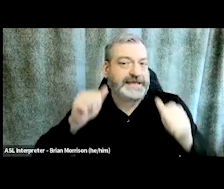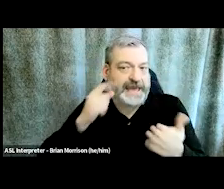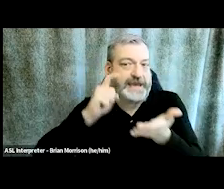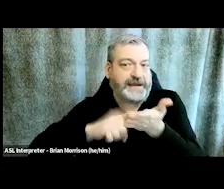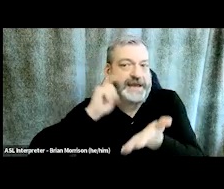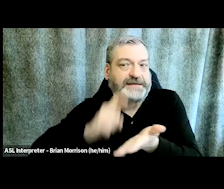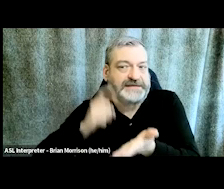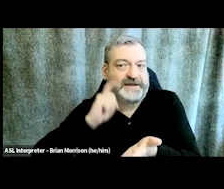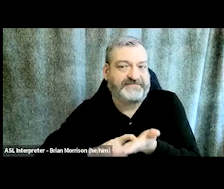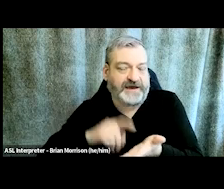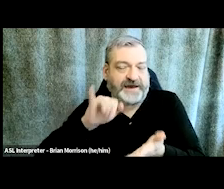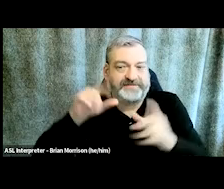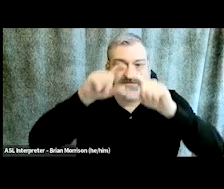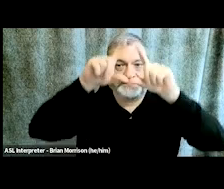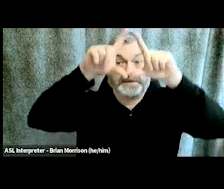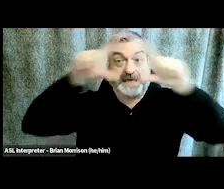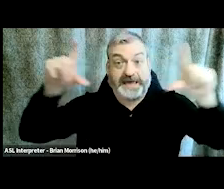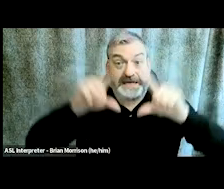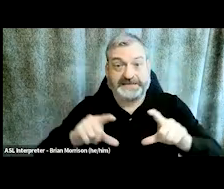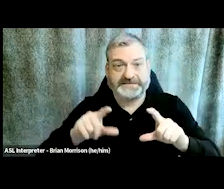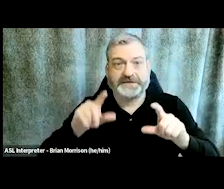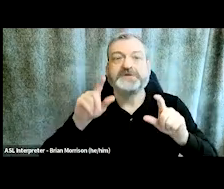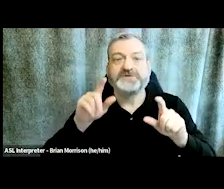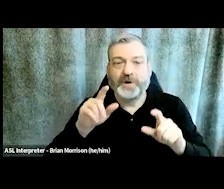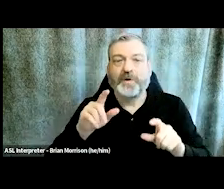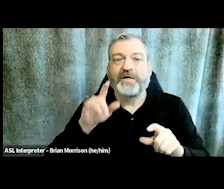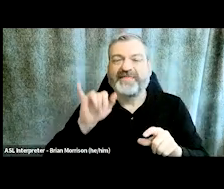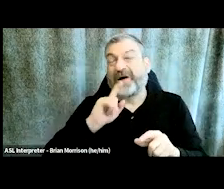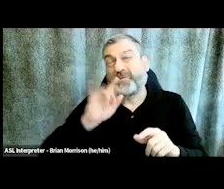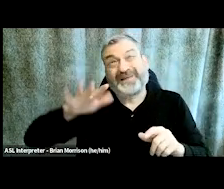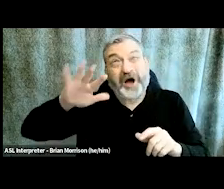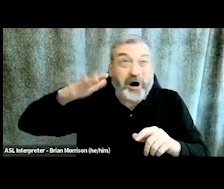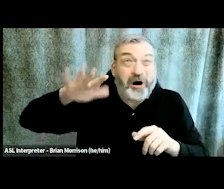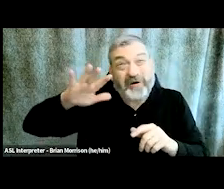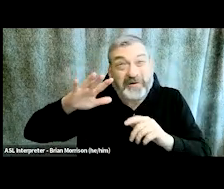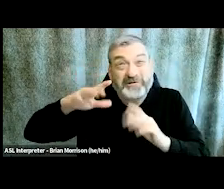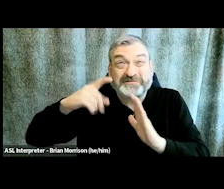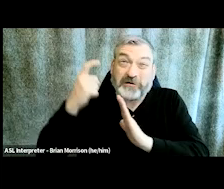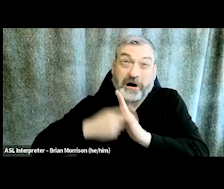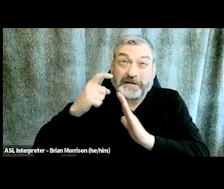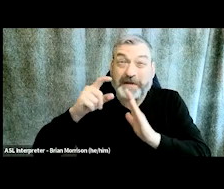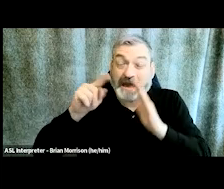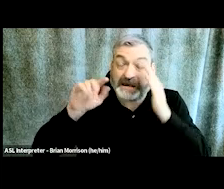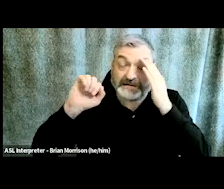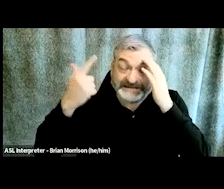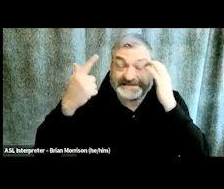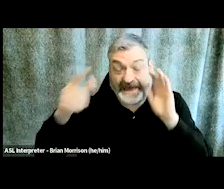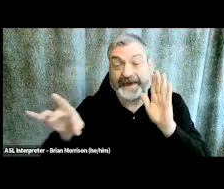that document essentially tagged like we were talking about for a PDF. It's sort of the Word and Google version